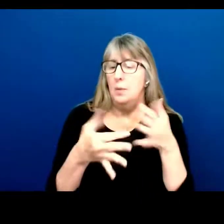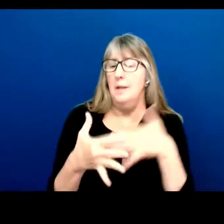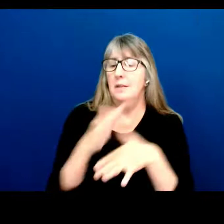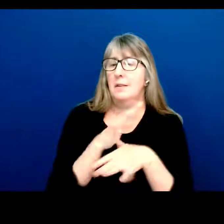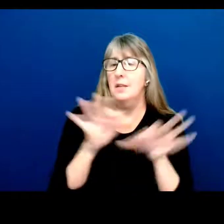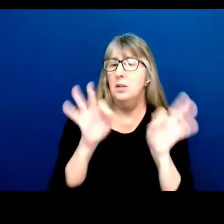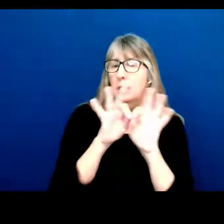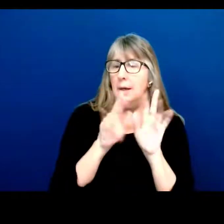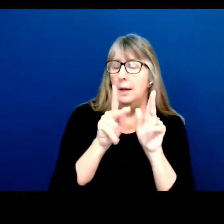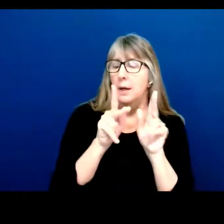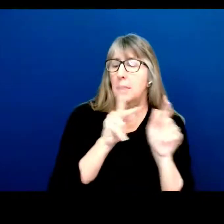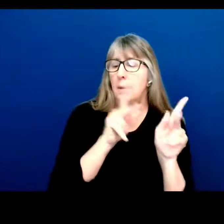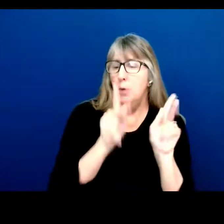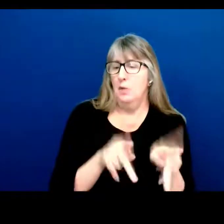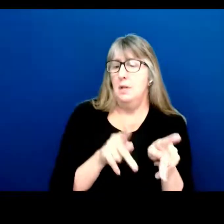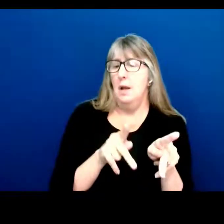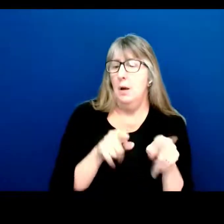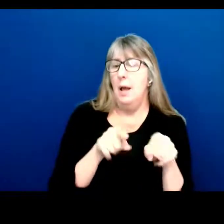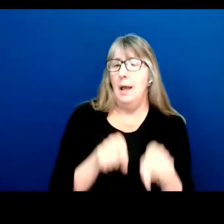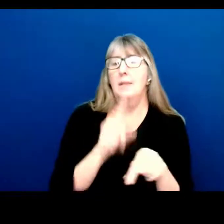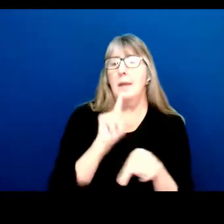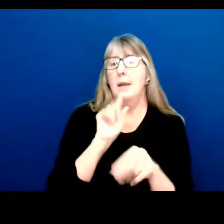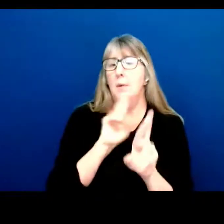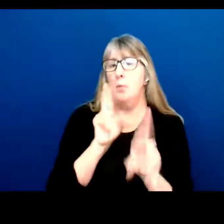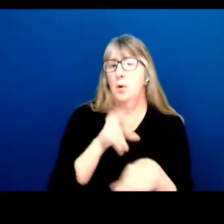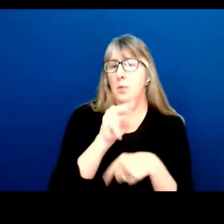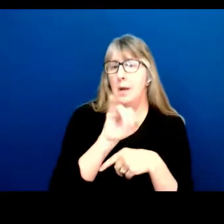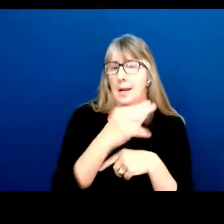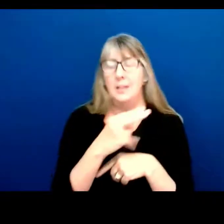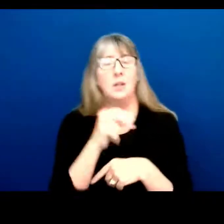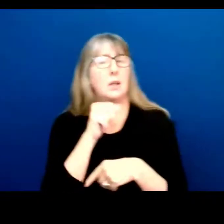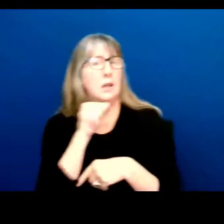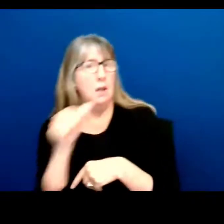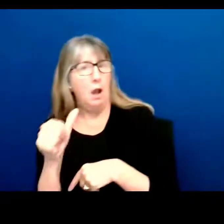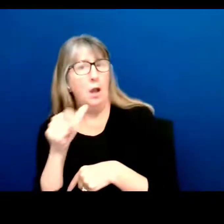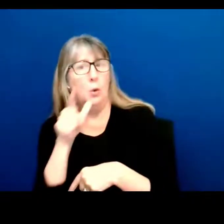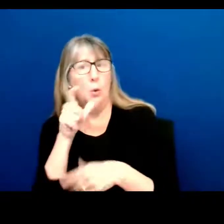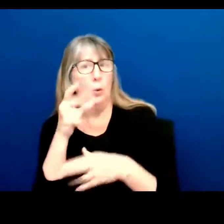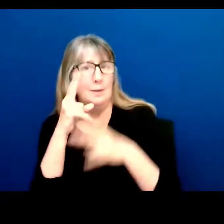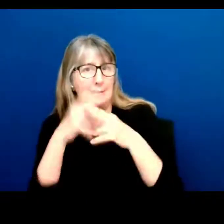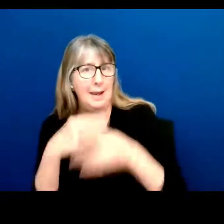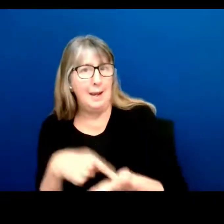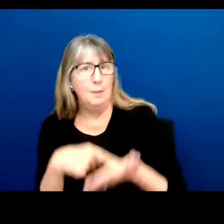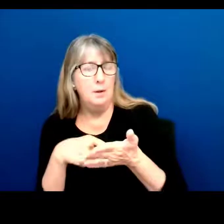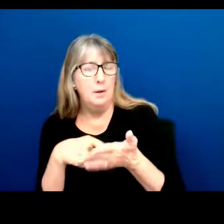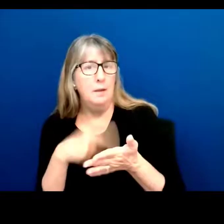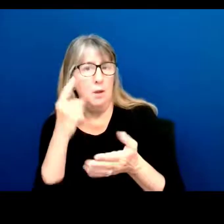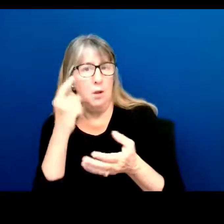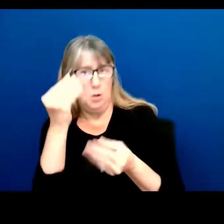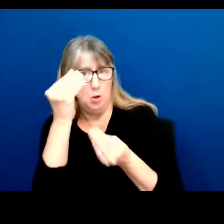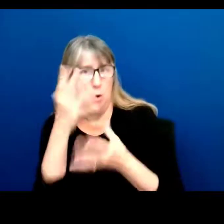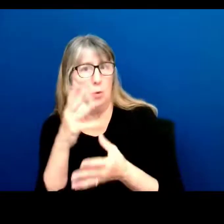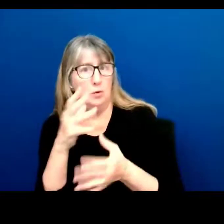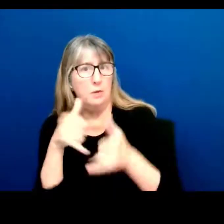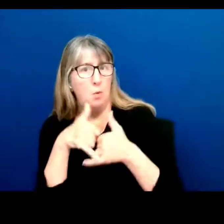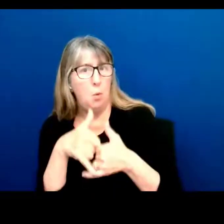as they report to NIH versus what .. . Kathy Hancock: Right. Diane Dean: .. . Who is named in the notice of award. That's a great .. . Kathy Hancock: Right. Diane Dean: .. . question. Thank you.